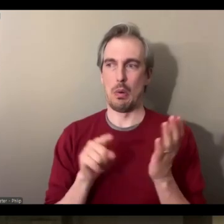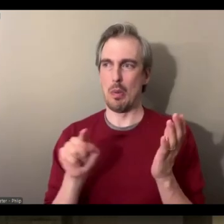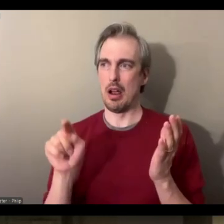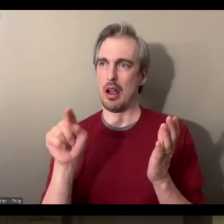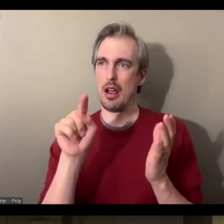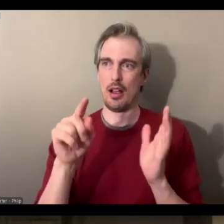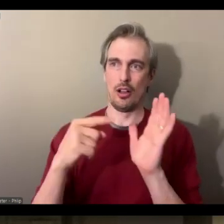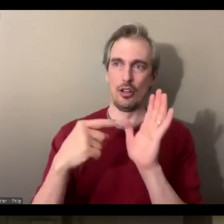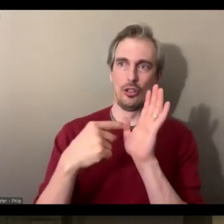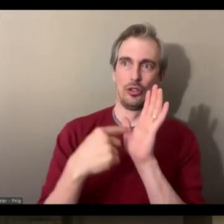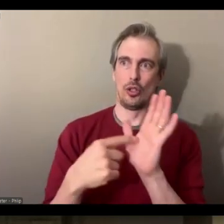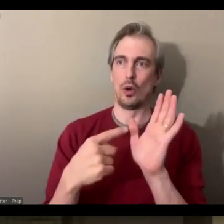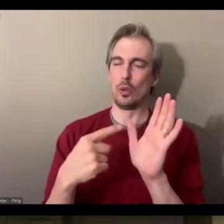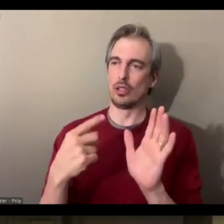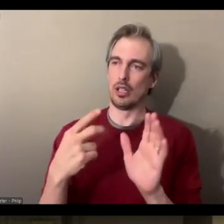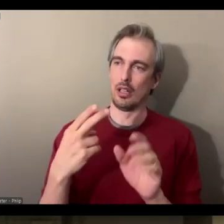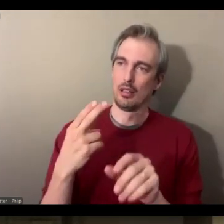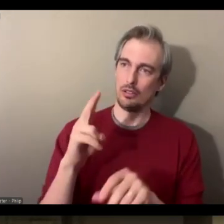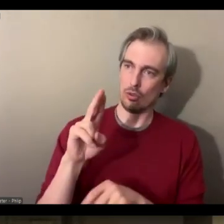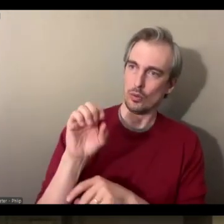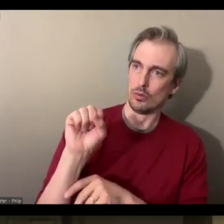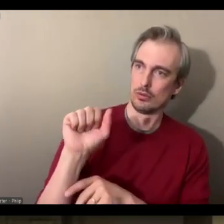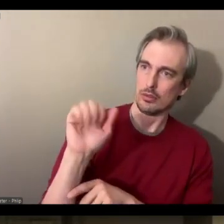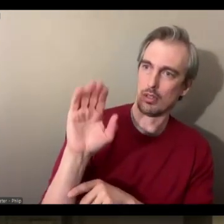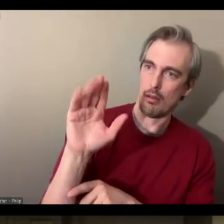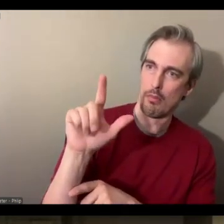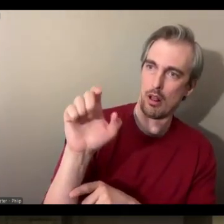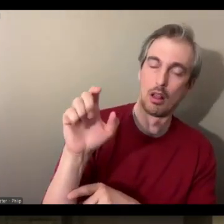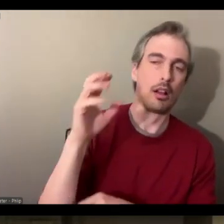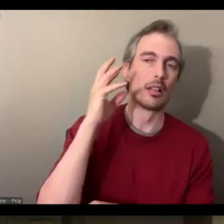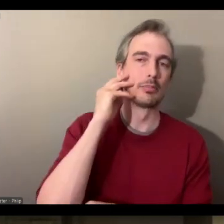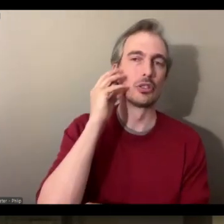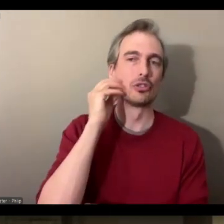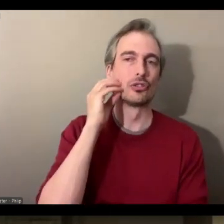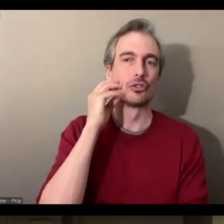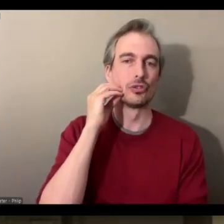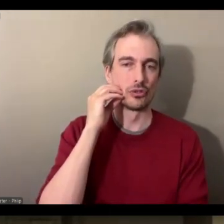to get to work with some of the biggest arts organizations in the world. So... Organizations